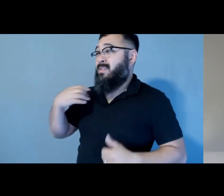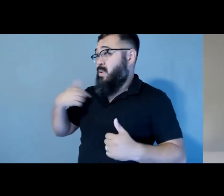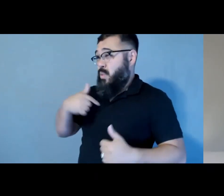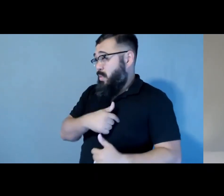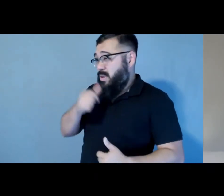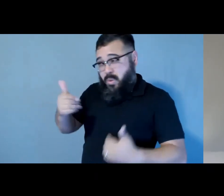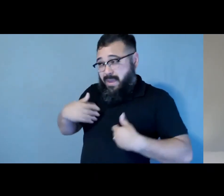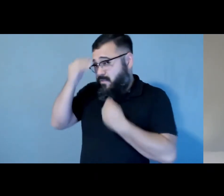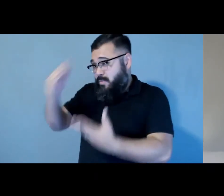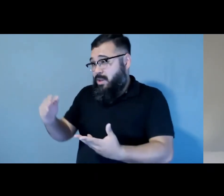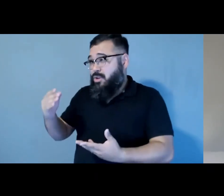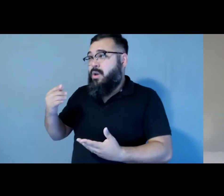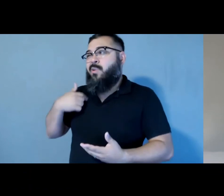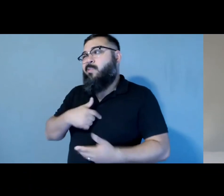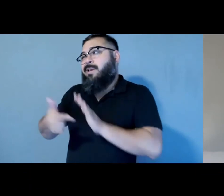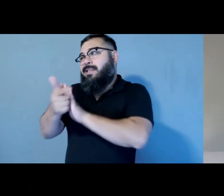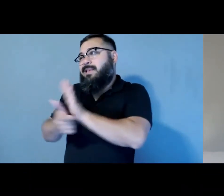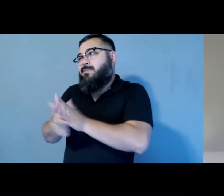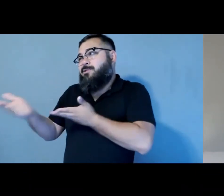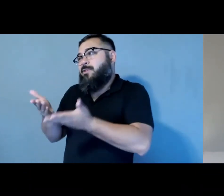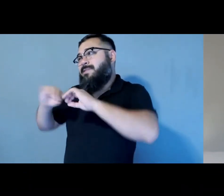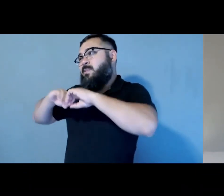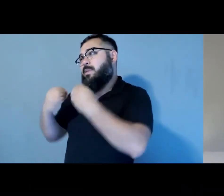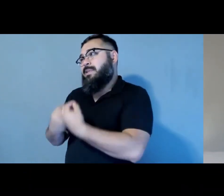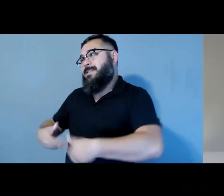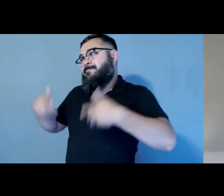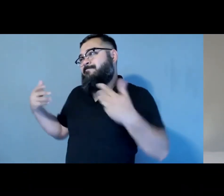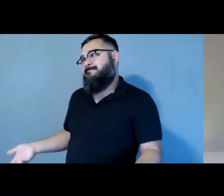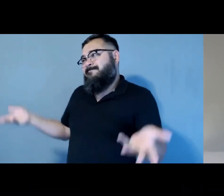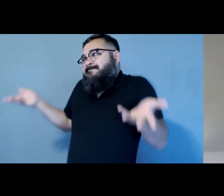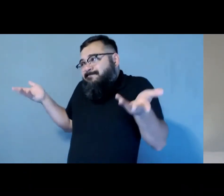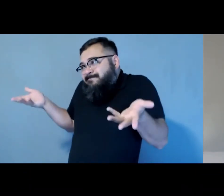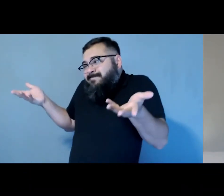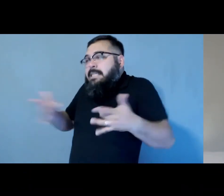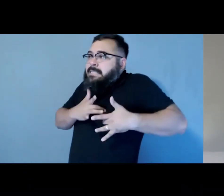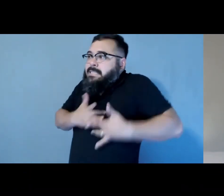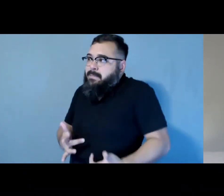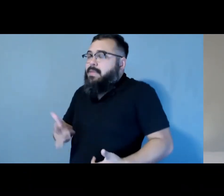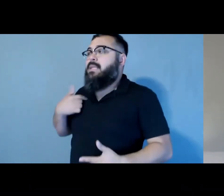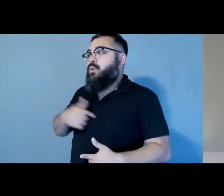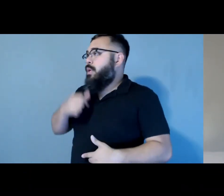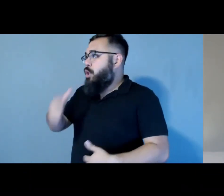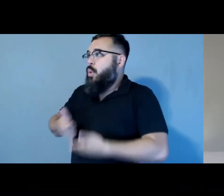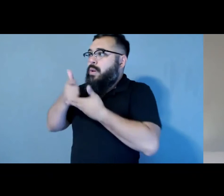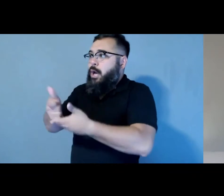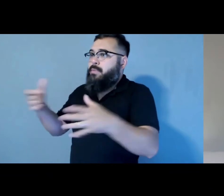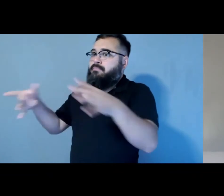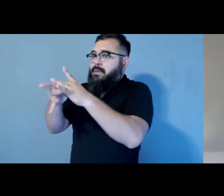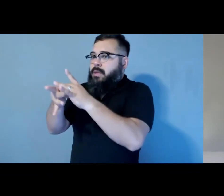we're a legal services organization. And so typically we're not the ones hooking people up with accommodations, but that's a good question.